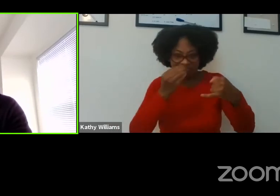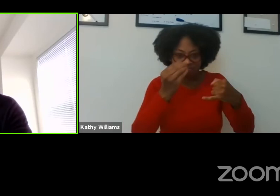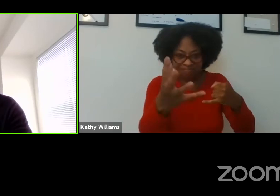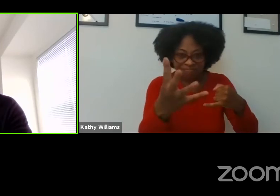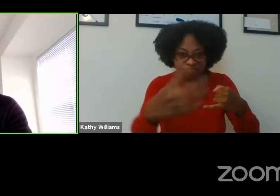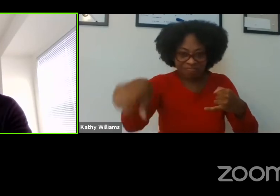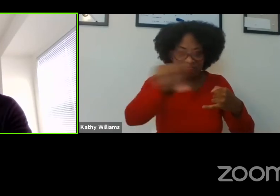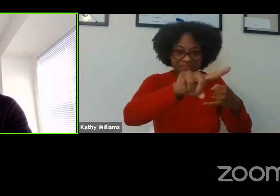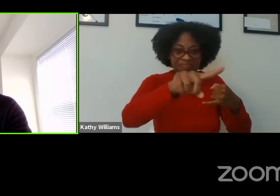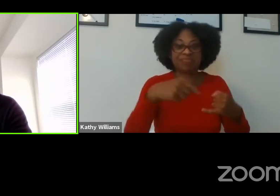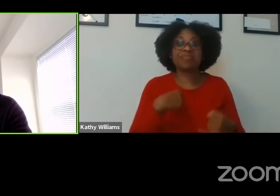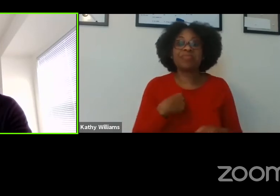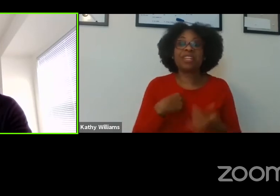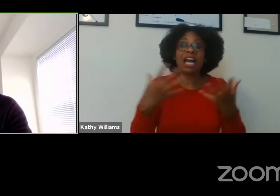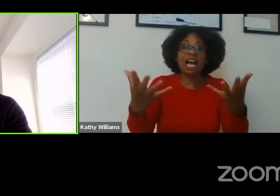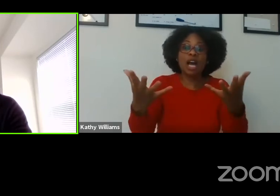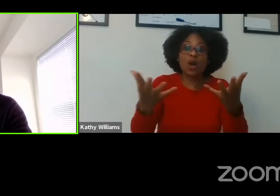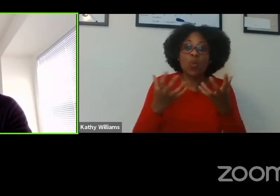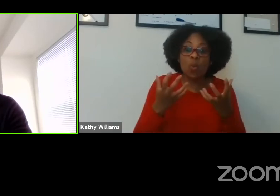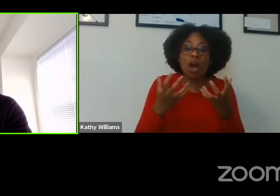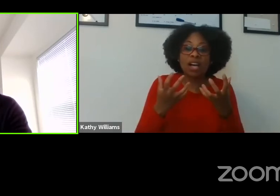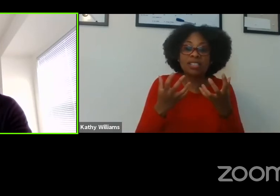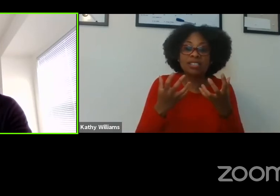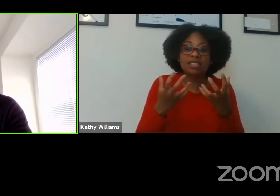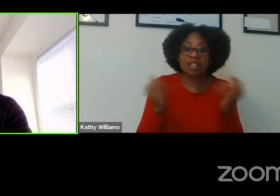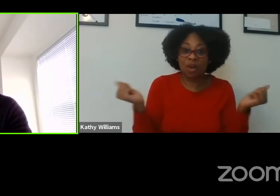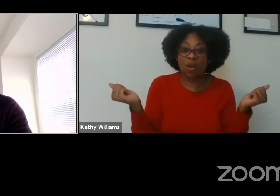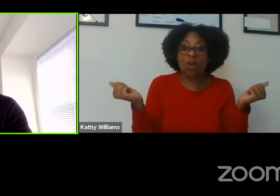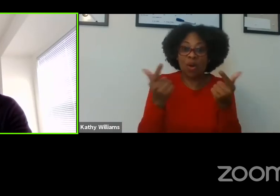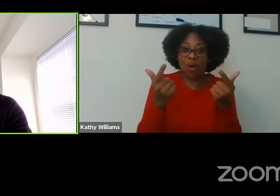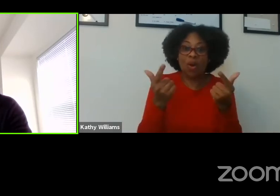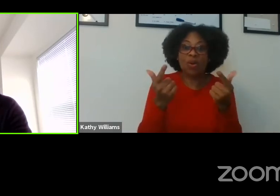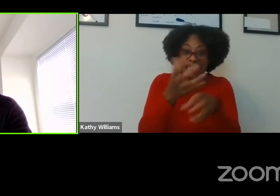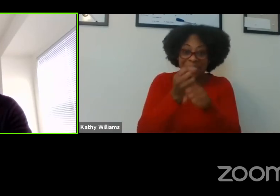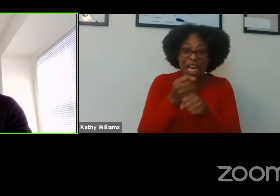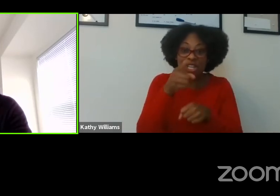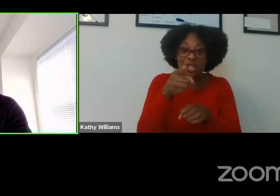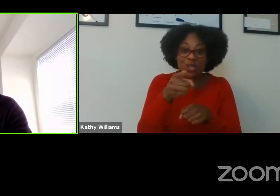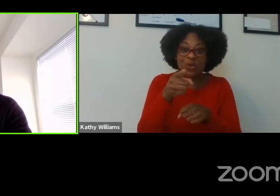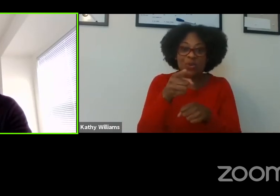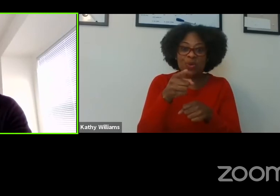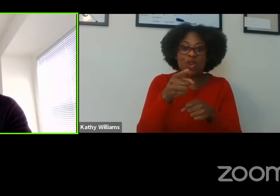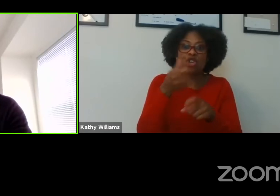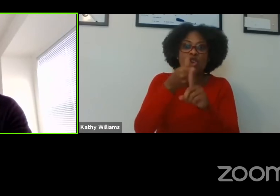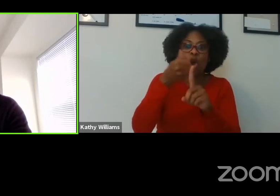I want to gift you all your very own backpack. Right?